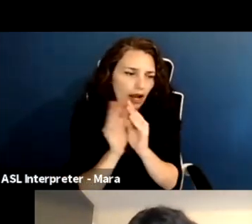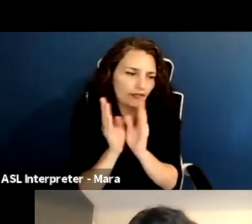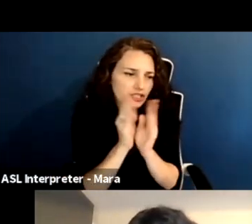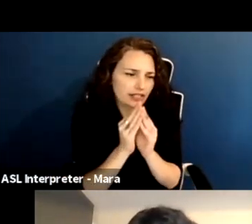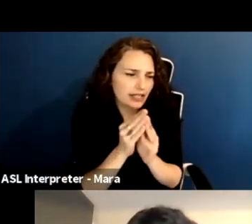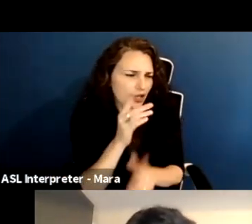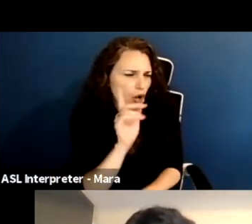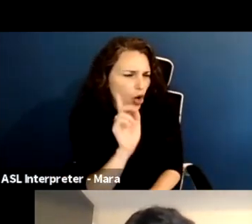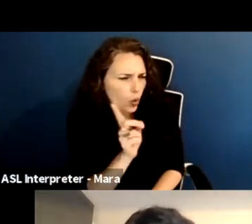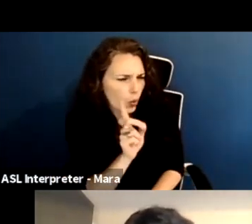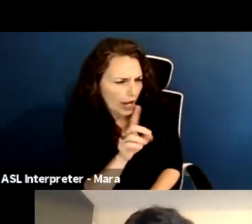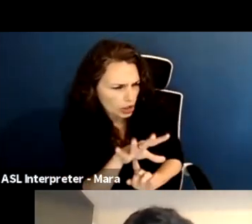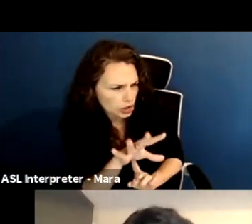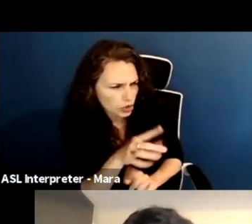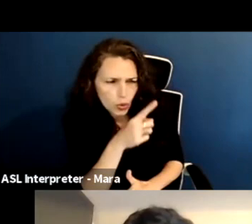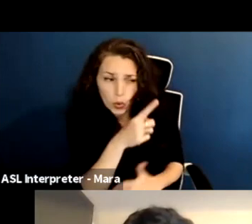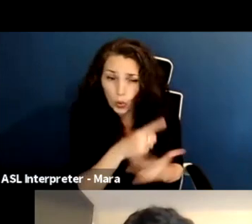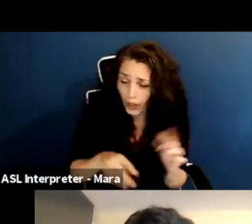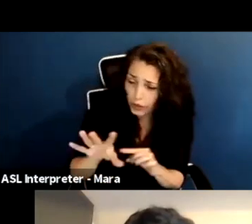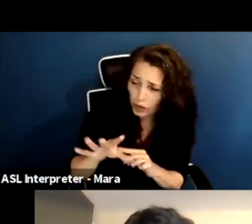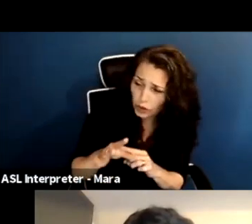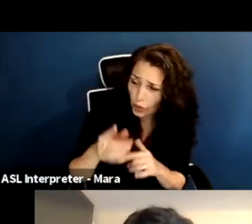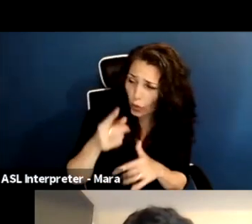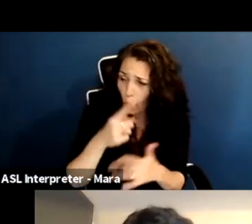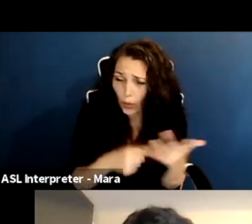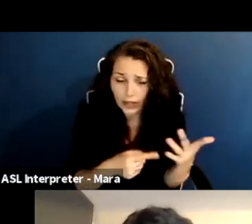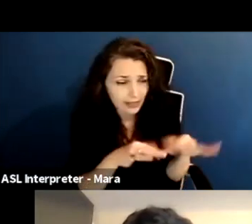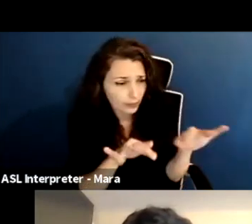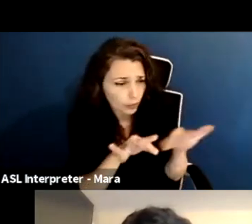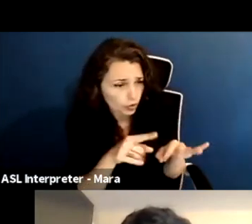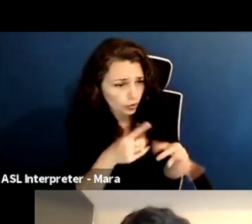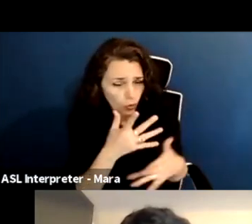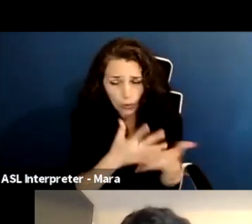we talk about, what's important to you and then making sure